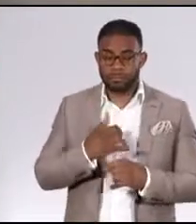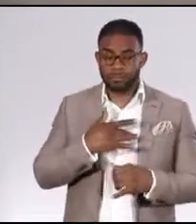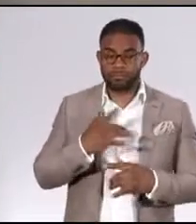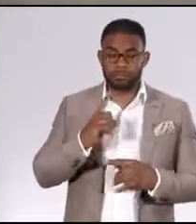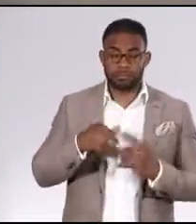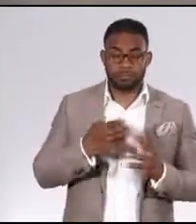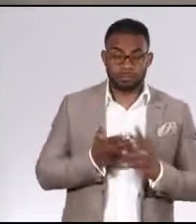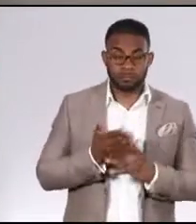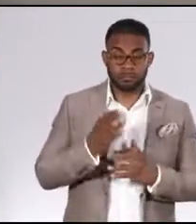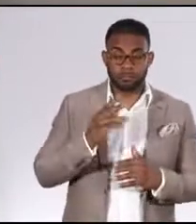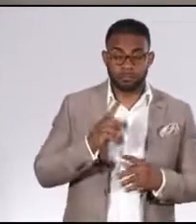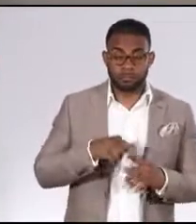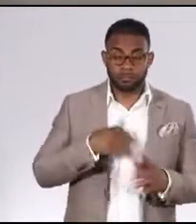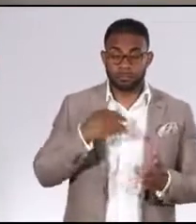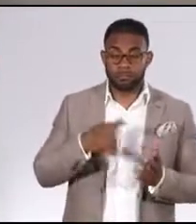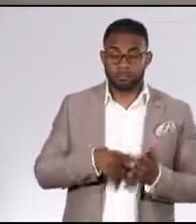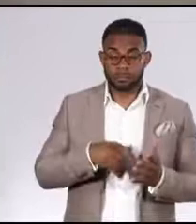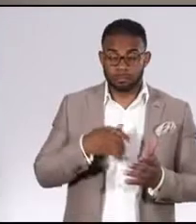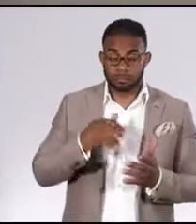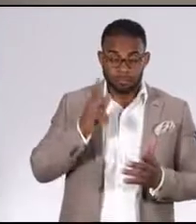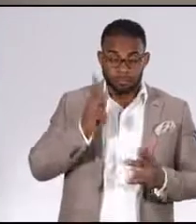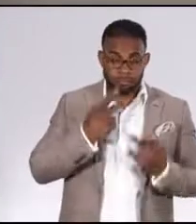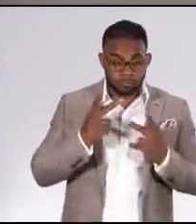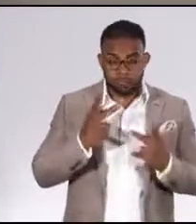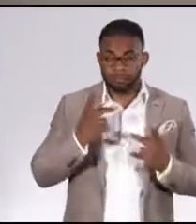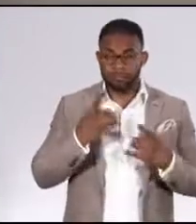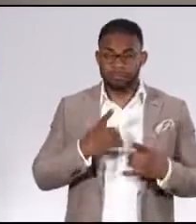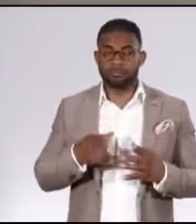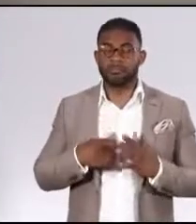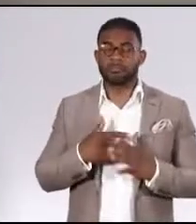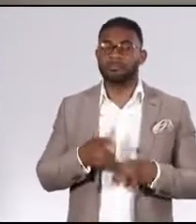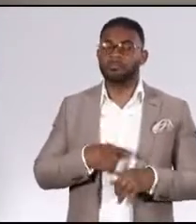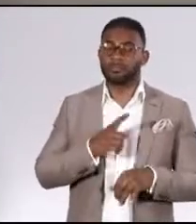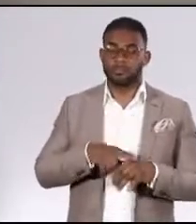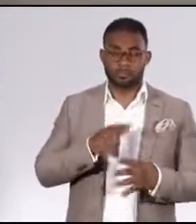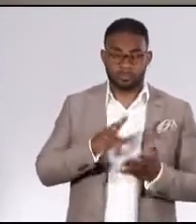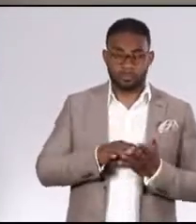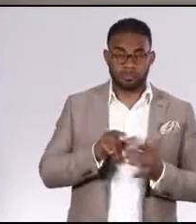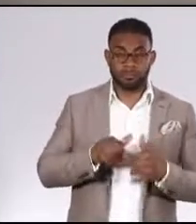periods of panic and depression. It took me a long time to learn to live with hearing loss.